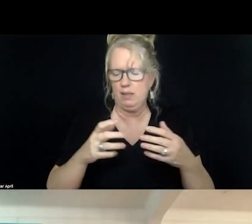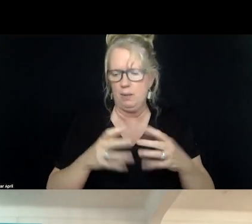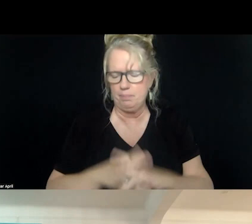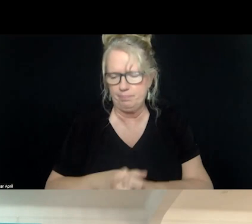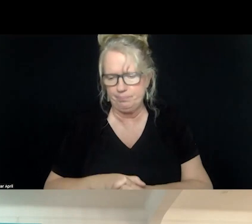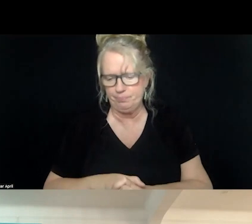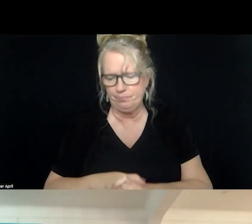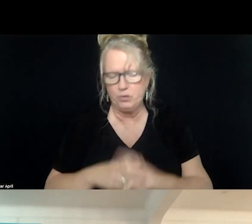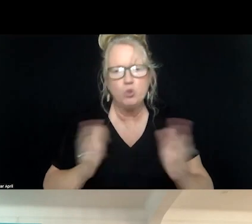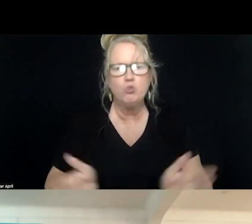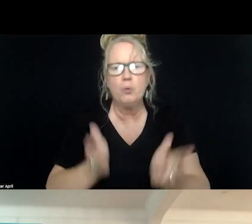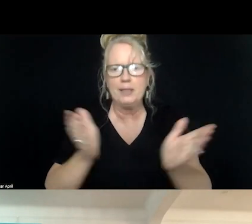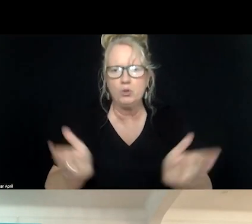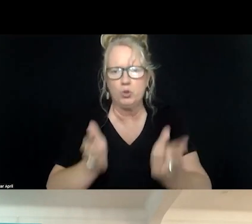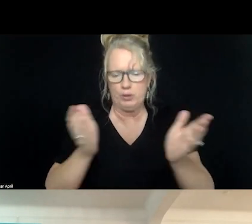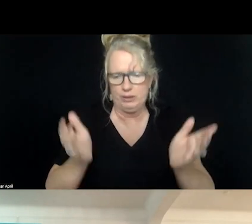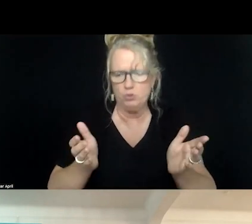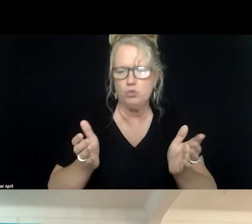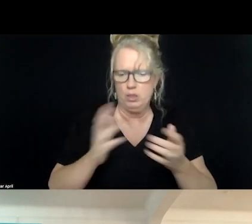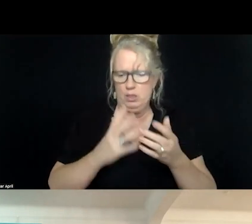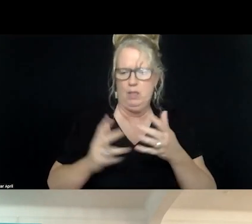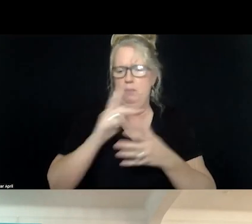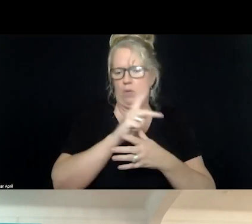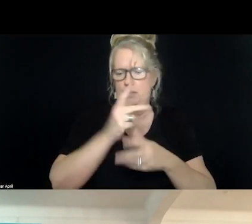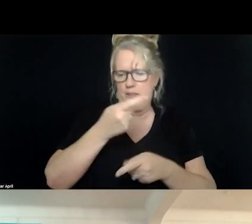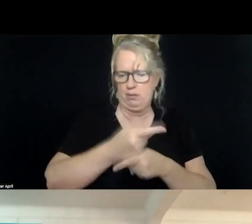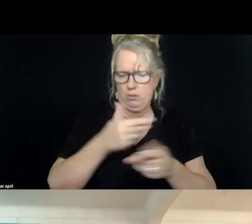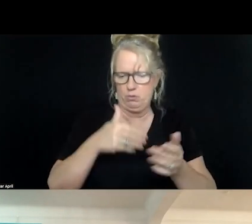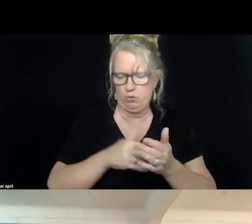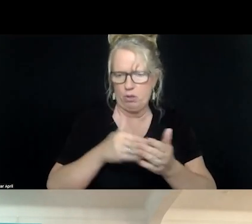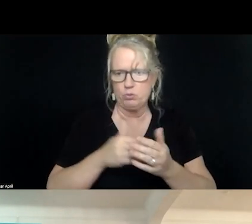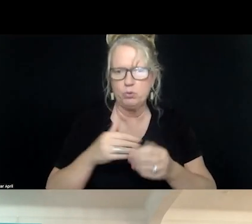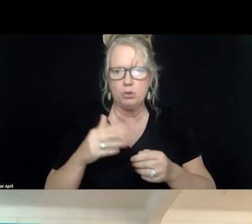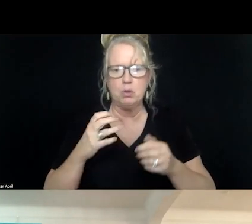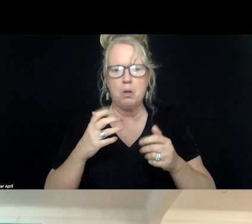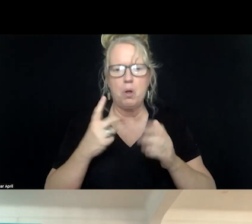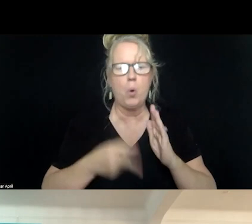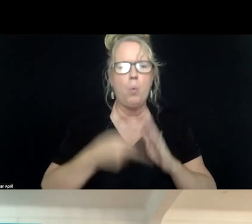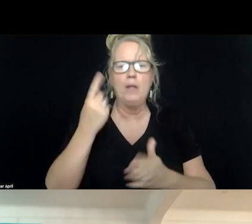ENCOURAGE PRIMARY CARE PHYSICIANS TO BE A ONE STOP SHOP FOR OLDER